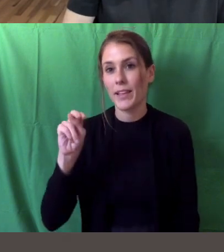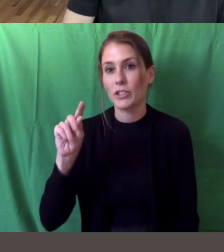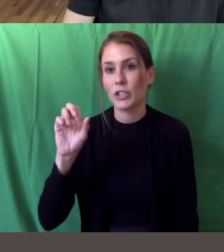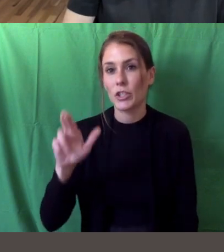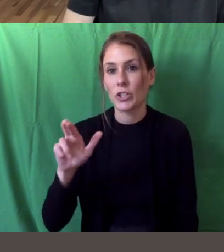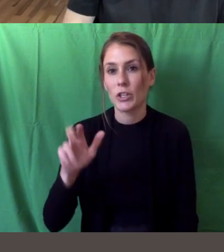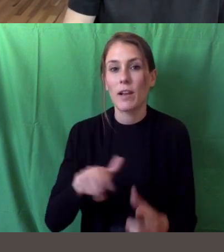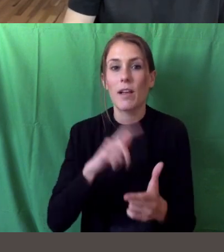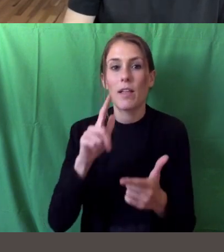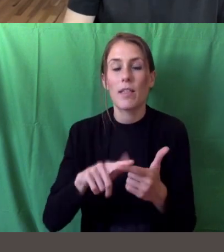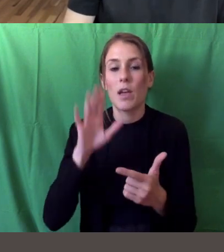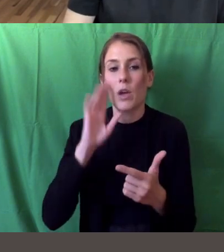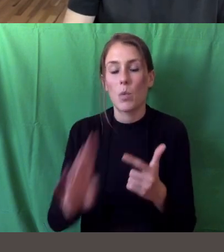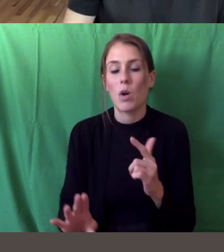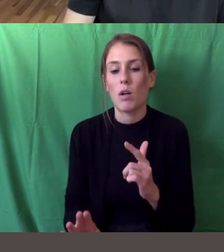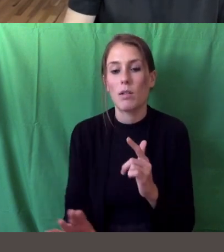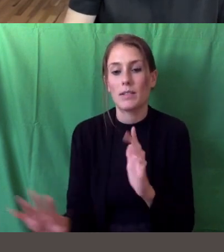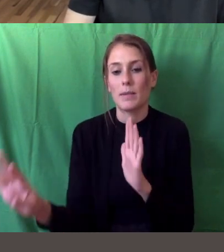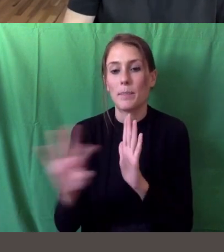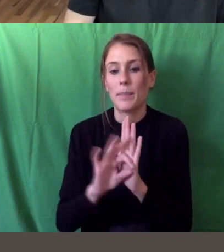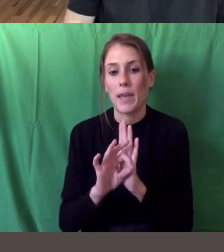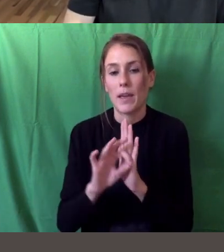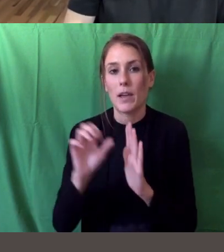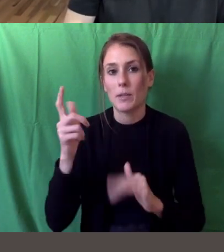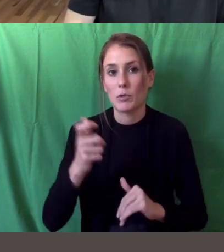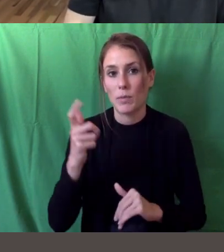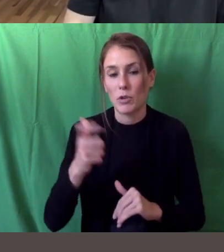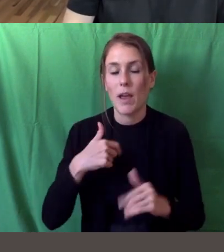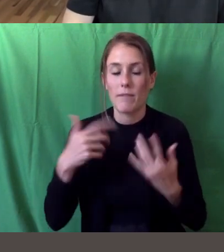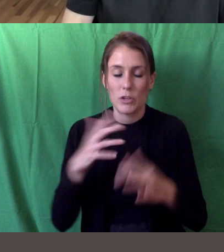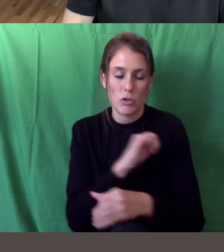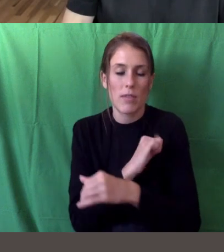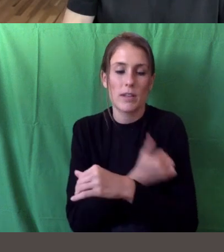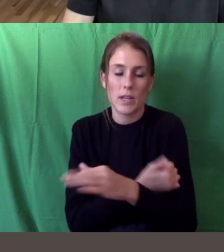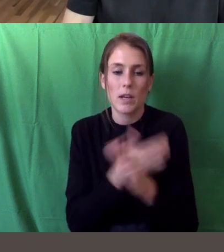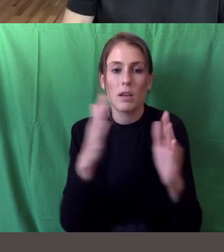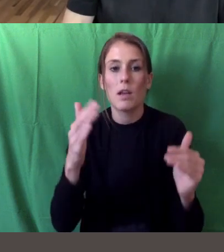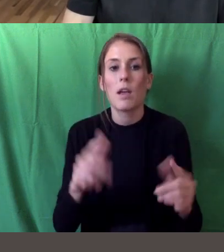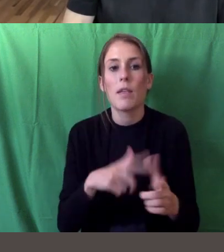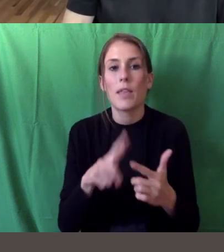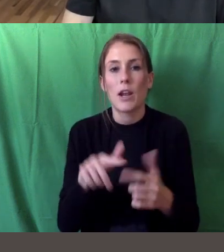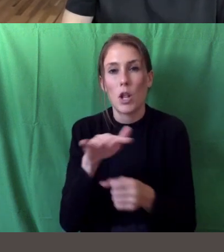And then I'm going to be asked to select a subscription. So again, I've already authenticated. And then I'm going to be asked for a location.